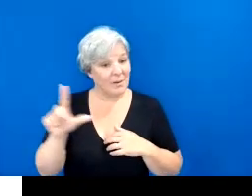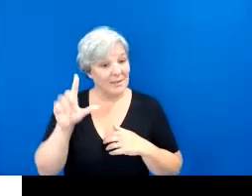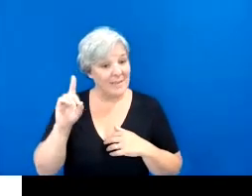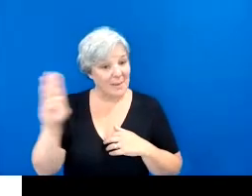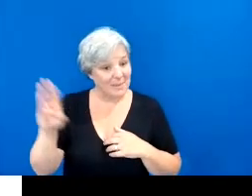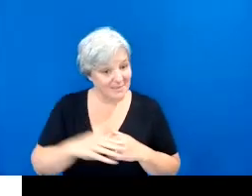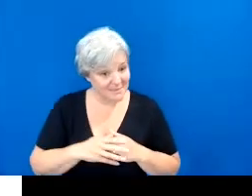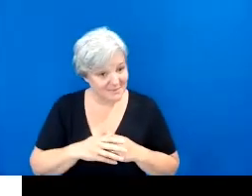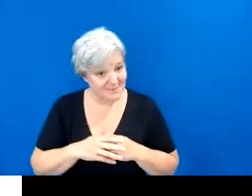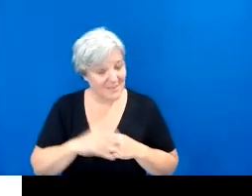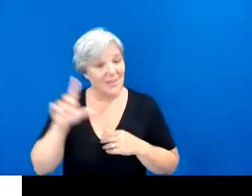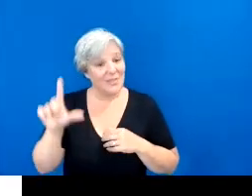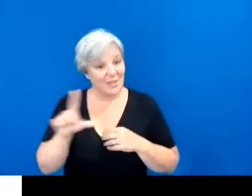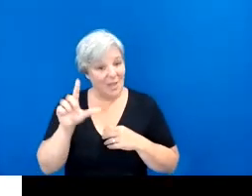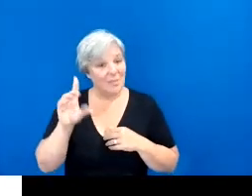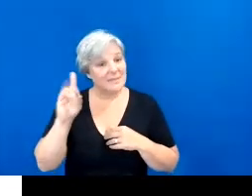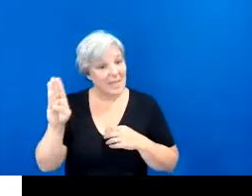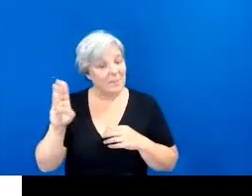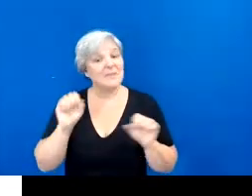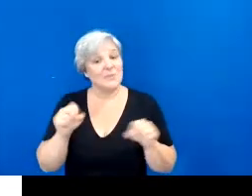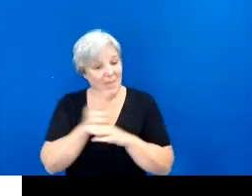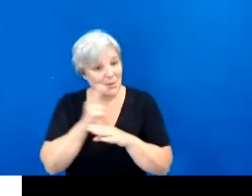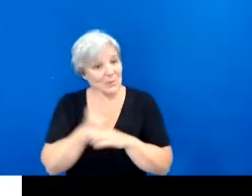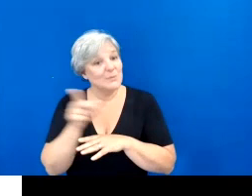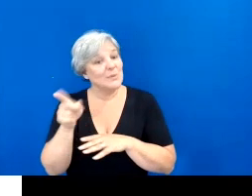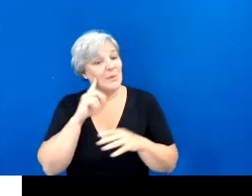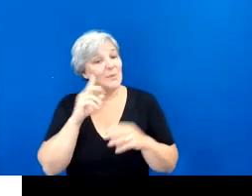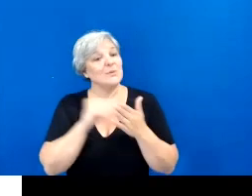Anything that our students can have access to through the library